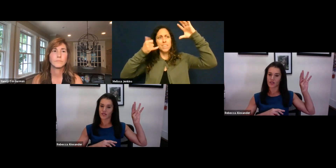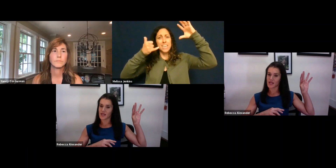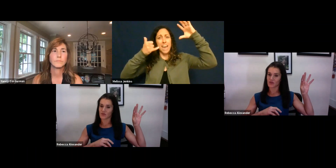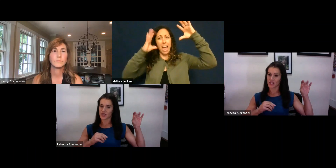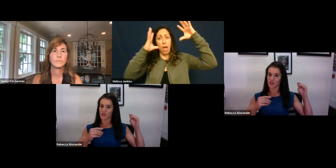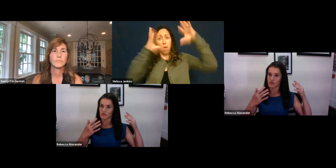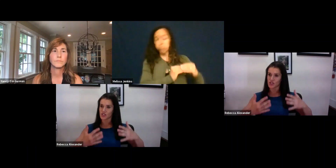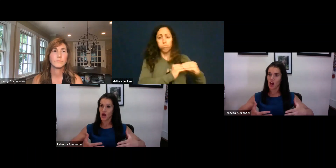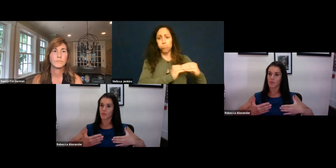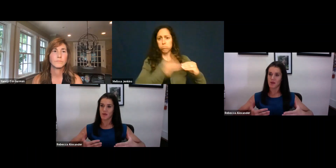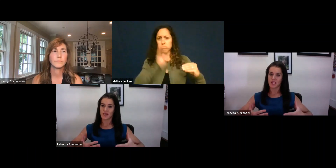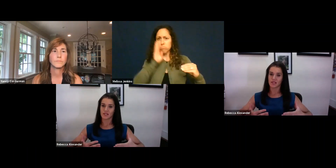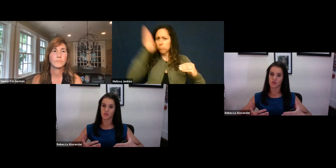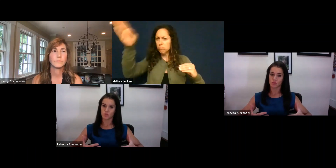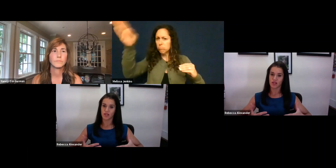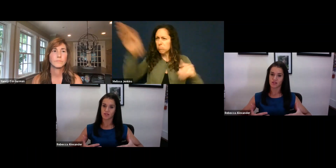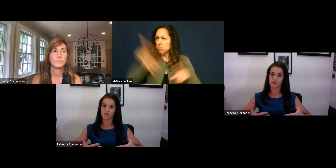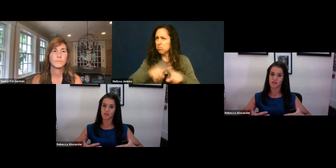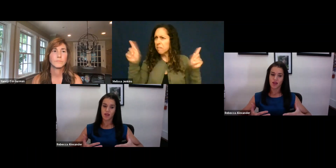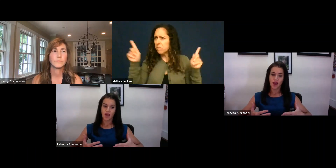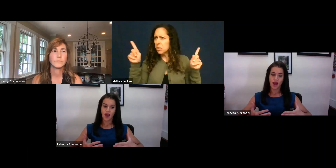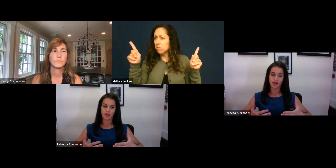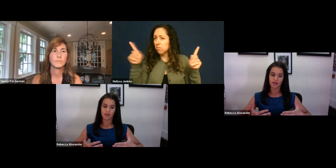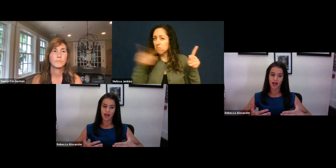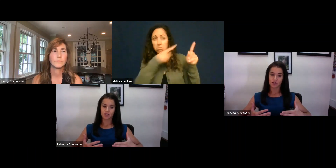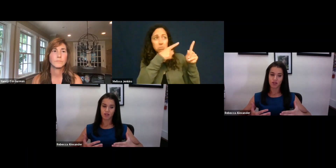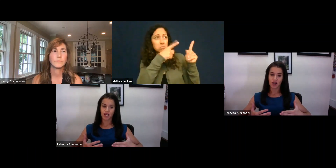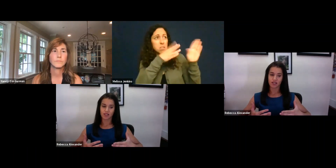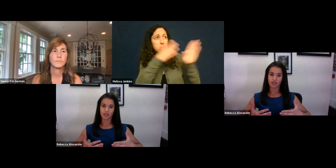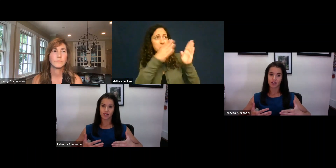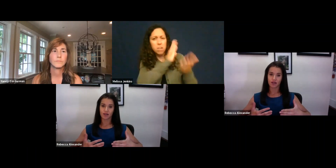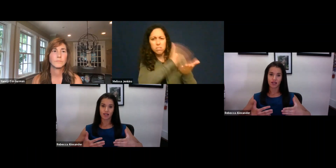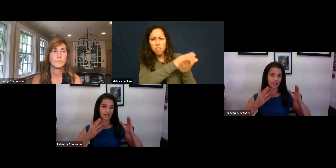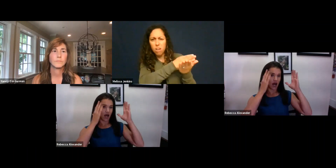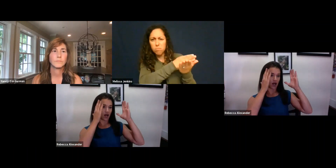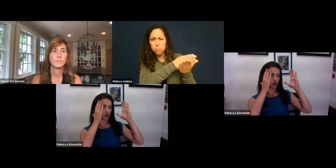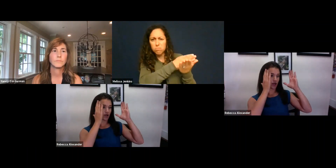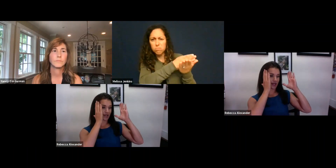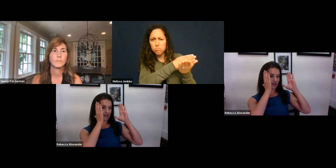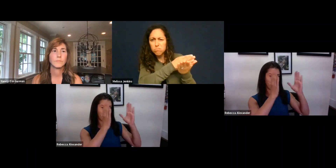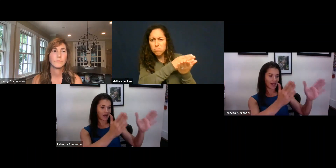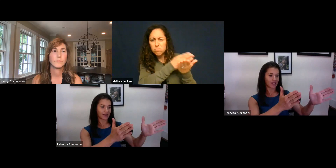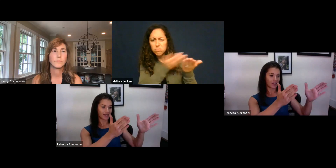it sounds like you've stopped making those plans. And that's because it's not going exactly